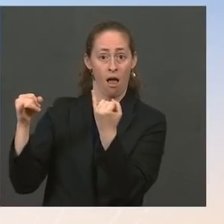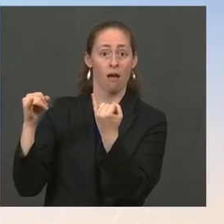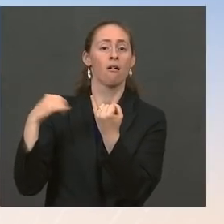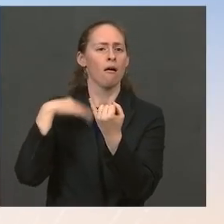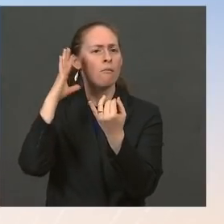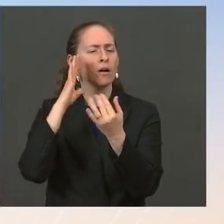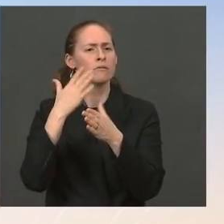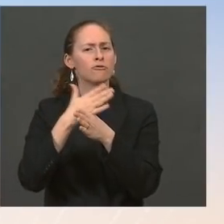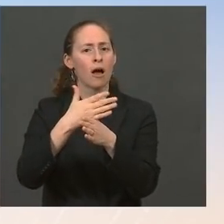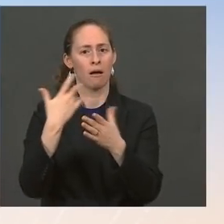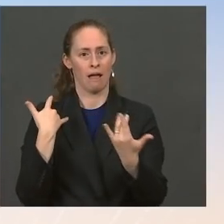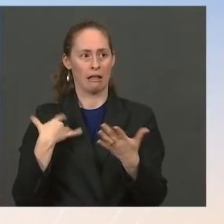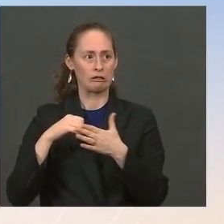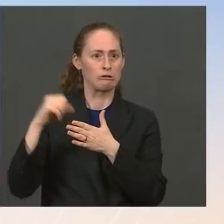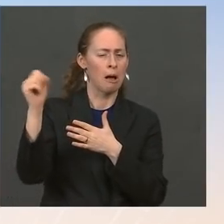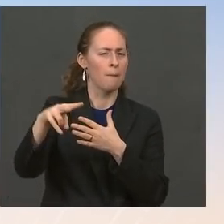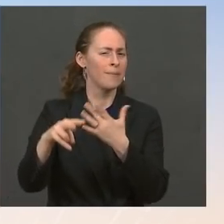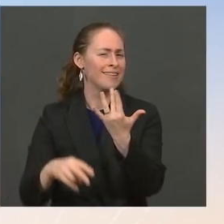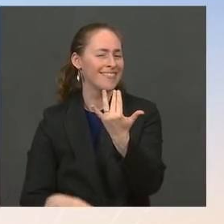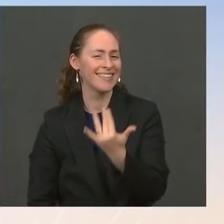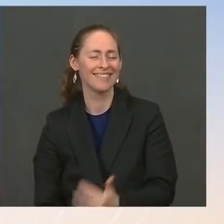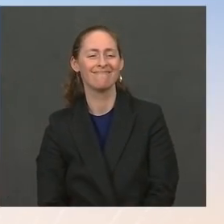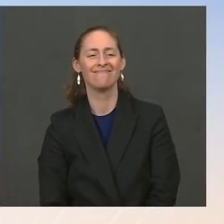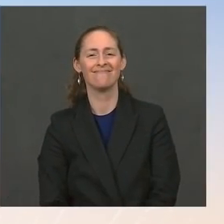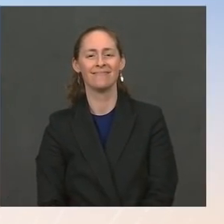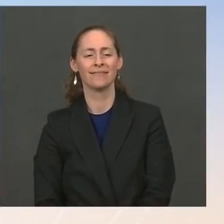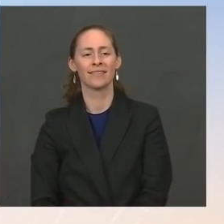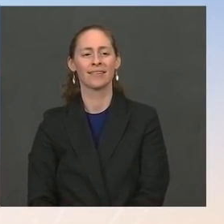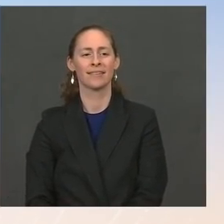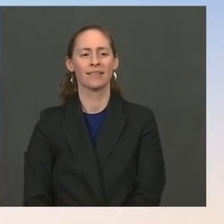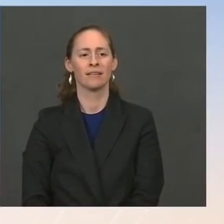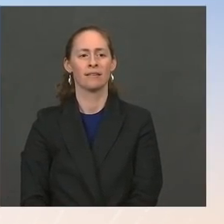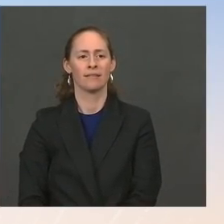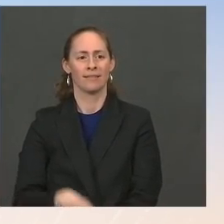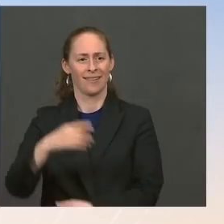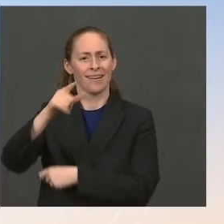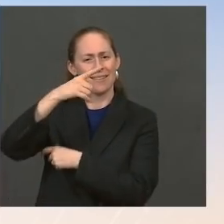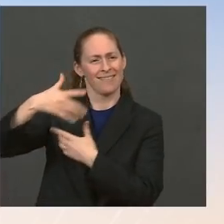It's, of course, done by medical experts, which -- as is appropriate.